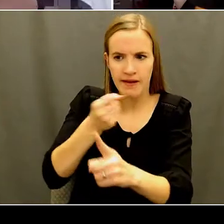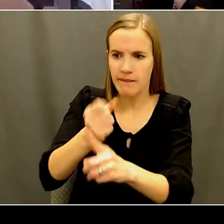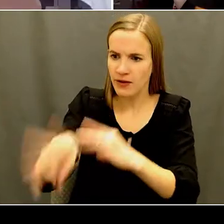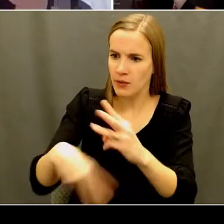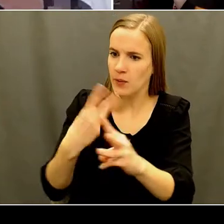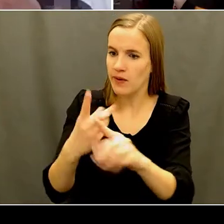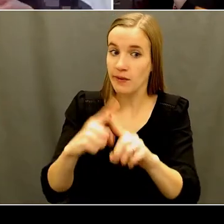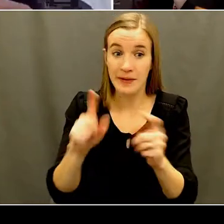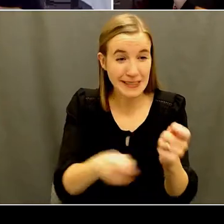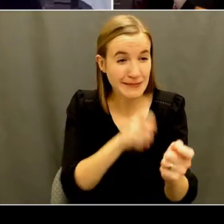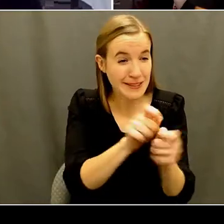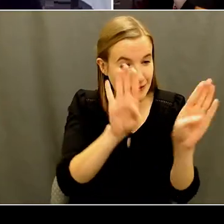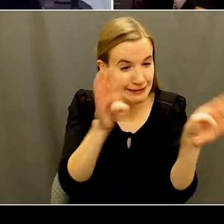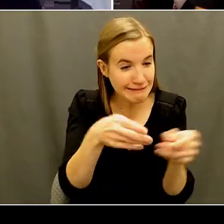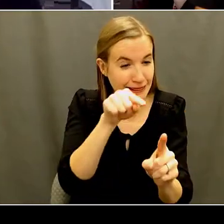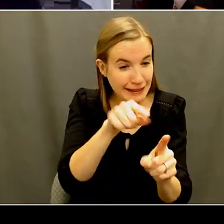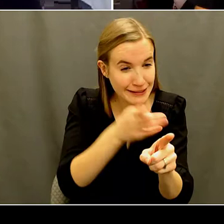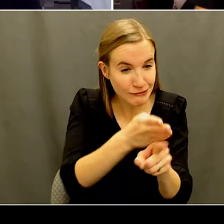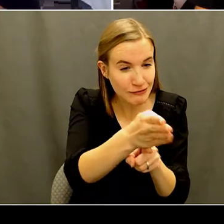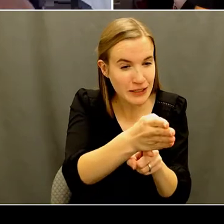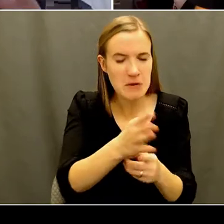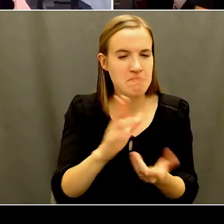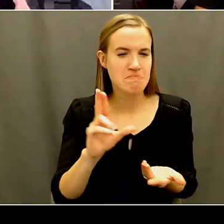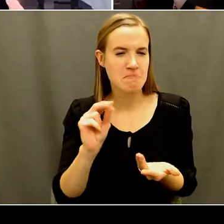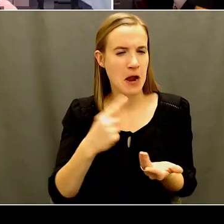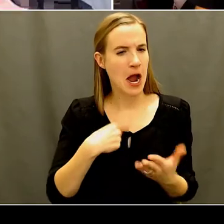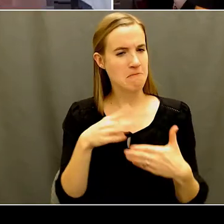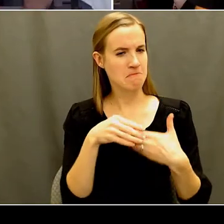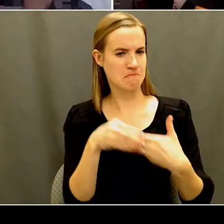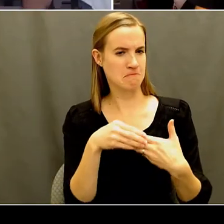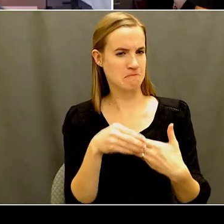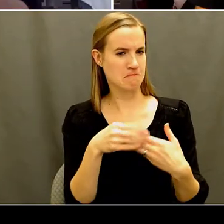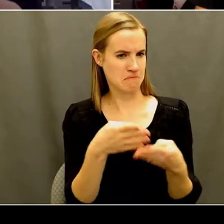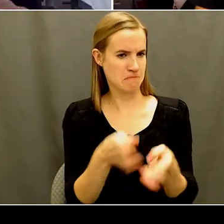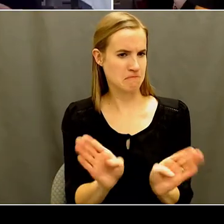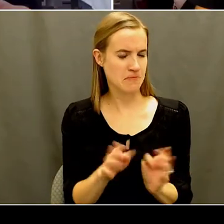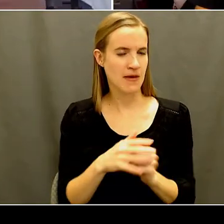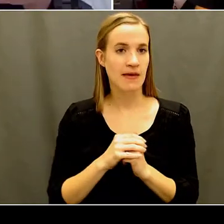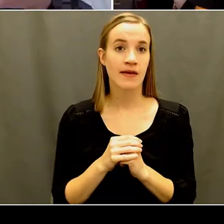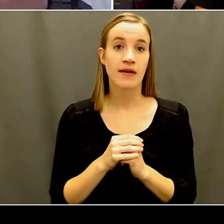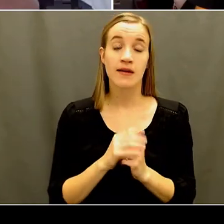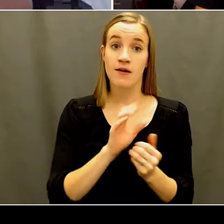college, I almost had no job, right? Like I was applying to different places,